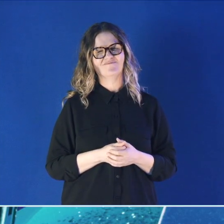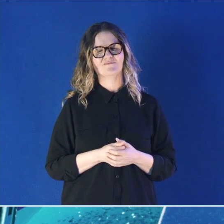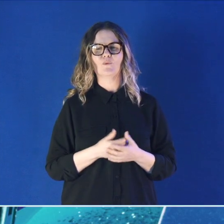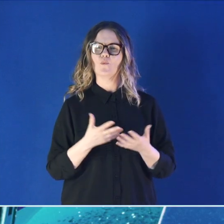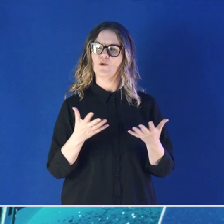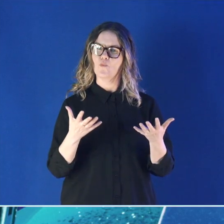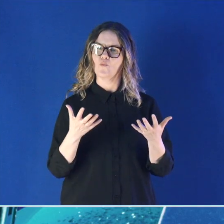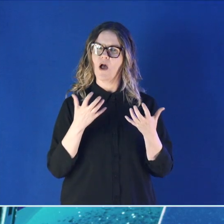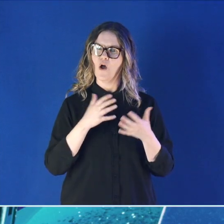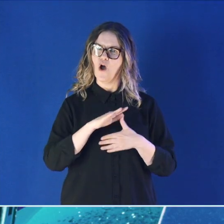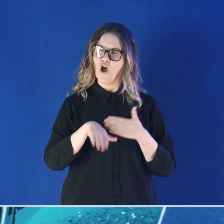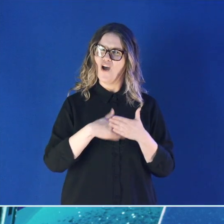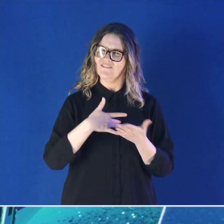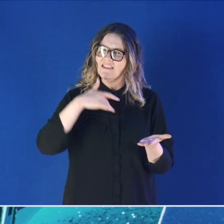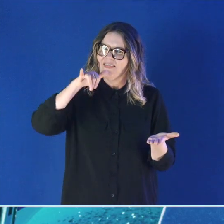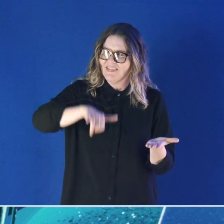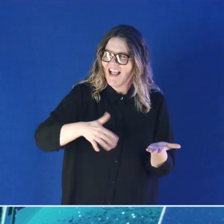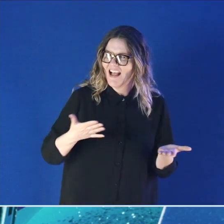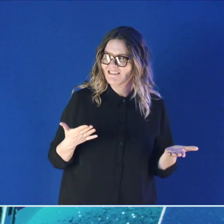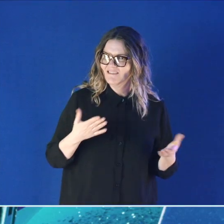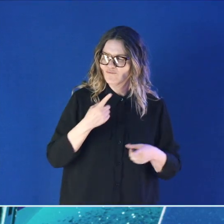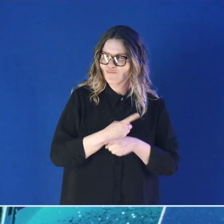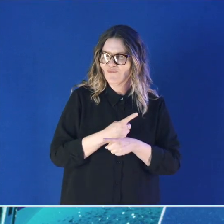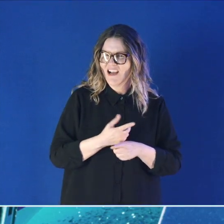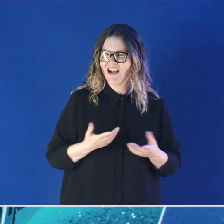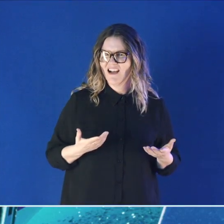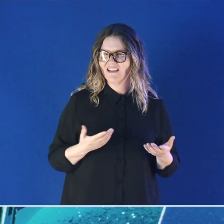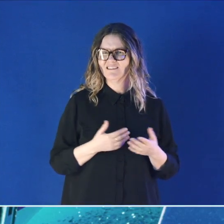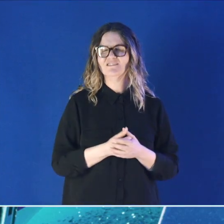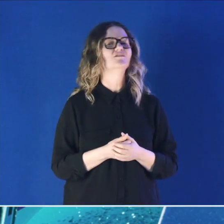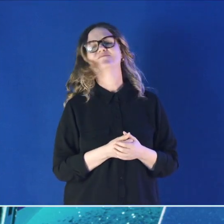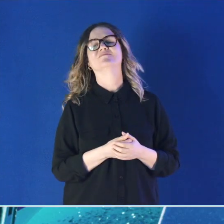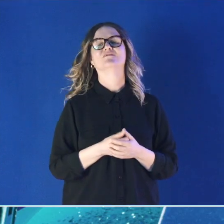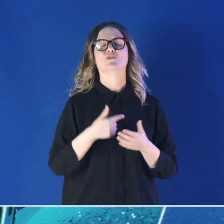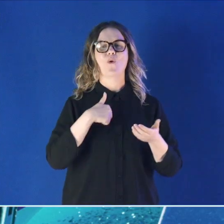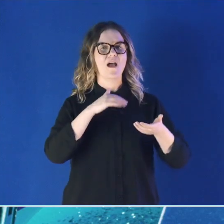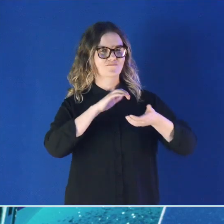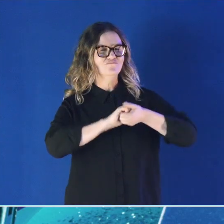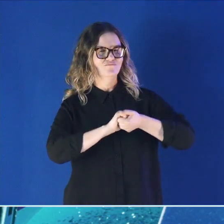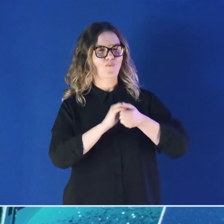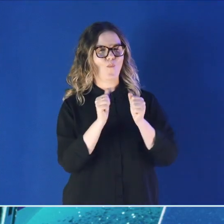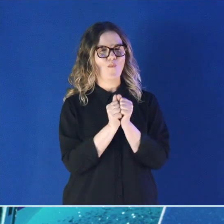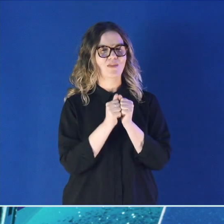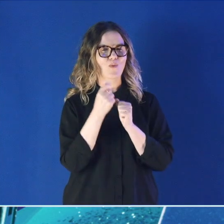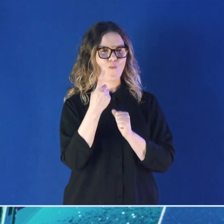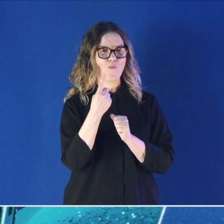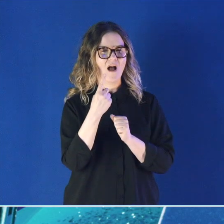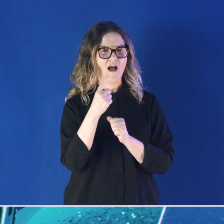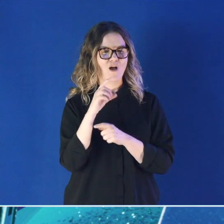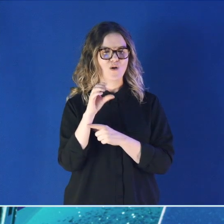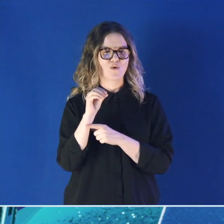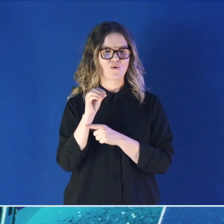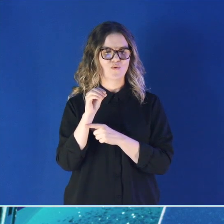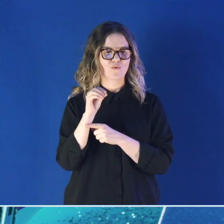And so when I started working with OneCourt, what, I feel like a couple of years ago, I was like, this has to happen.